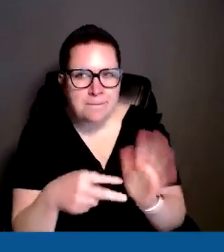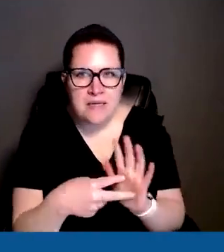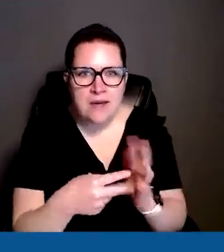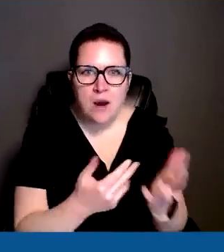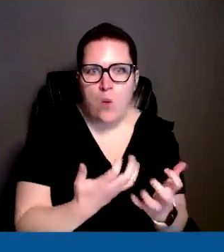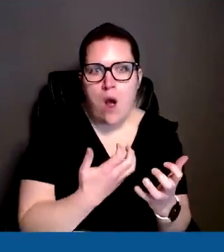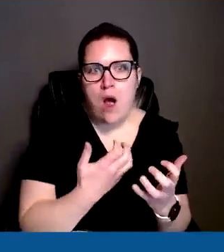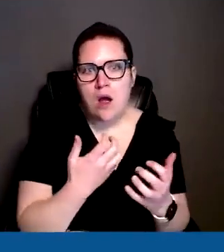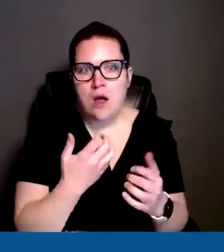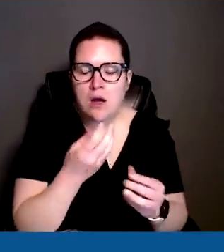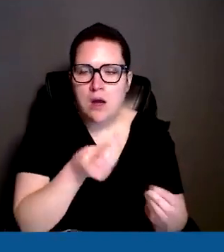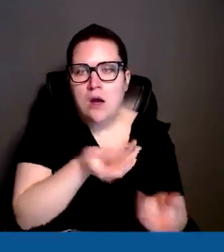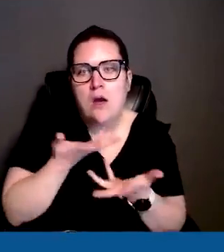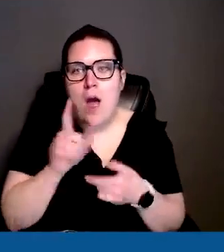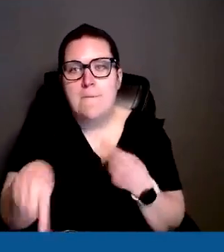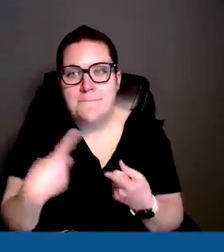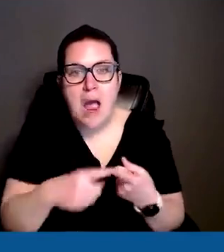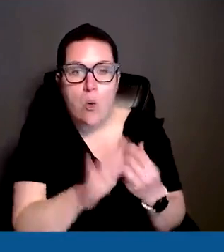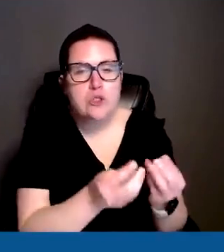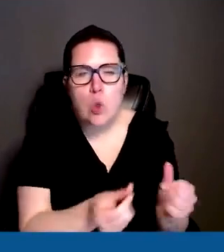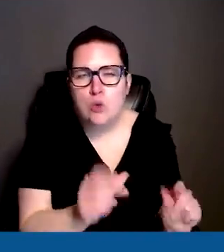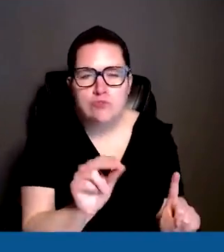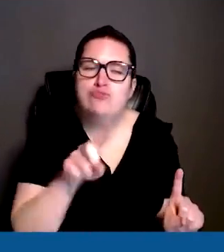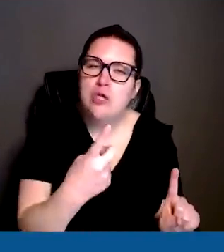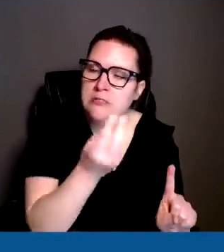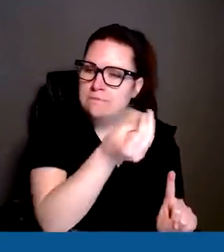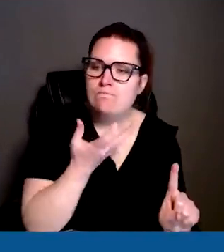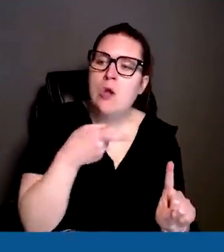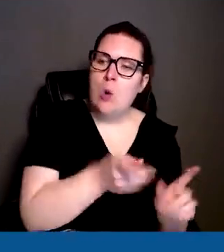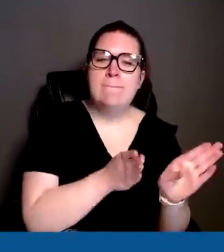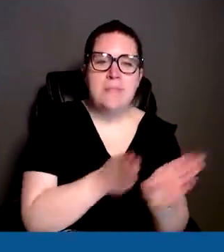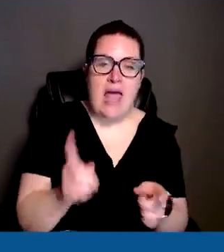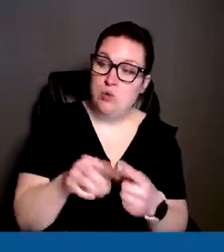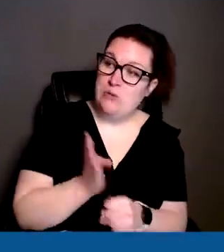Again, it's just to tell us that you plan to submit solution